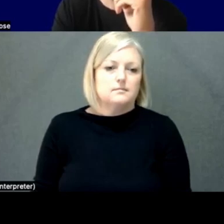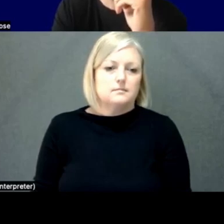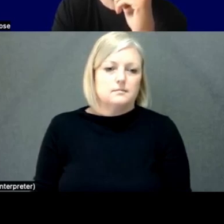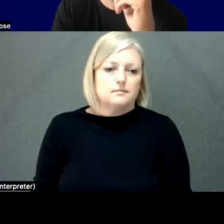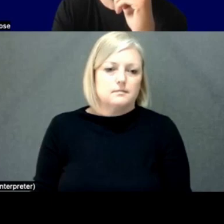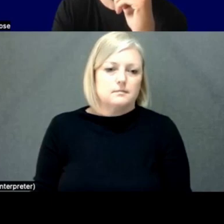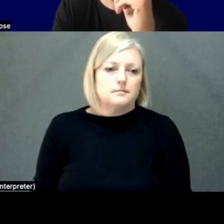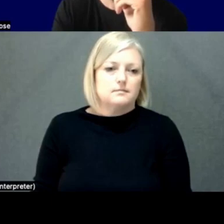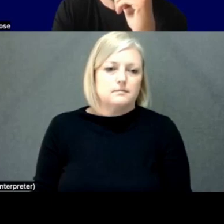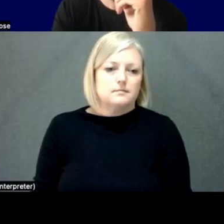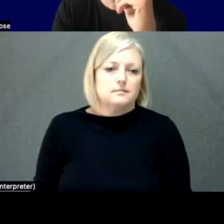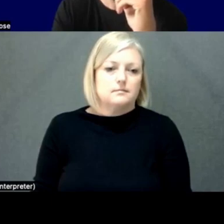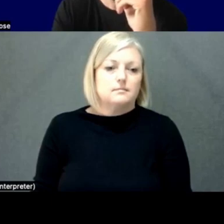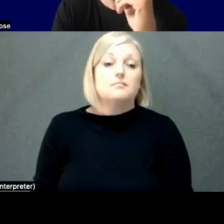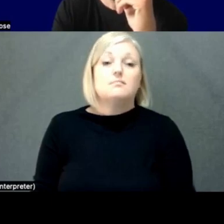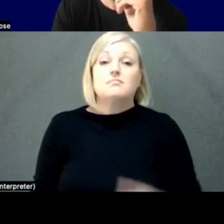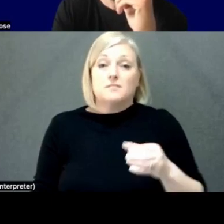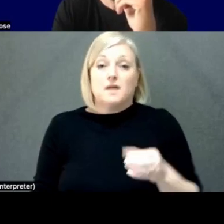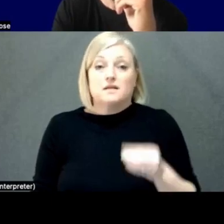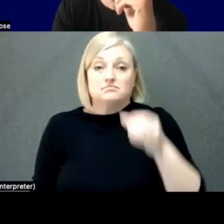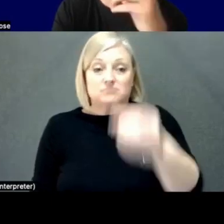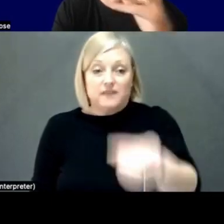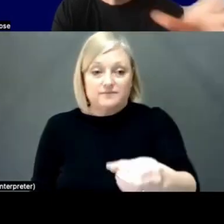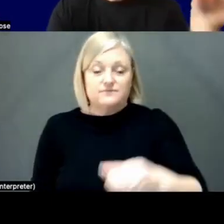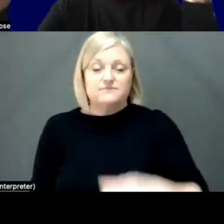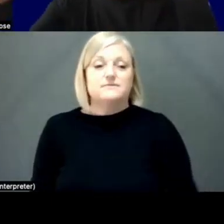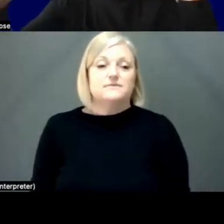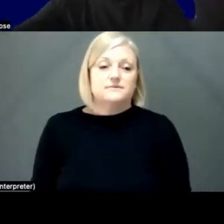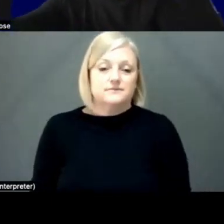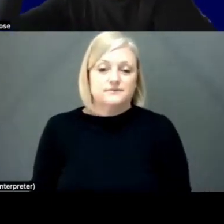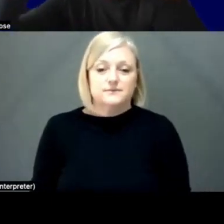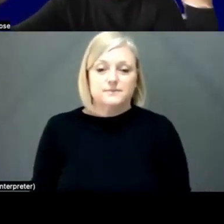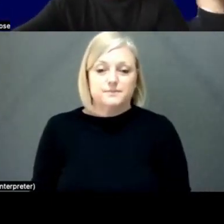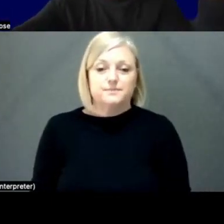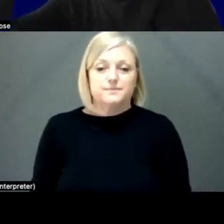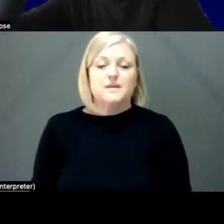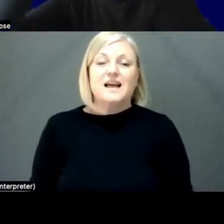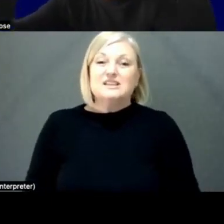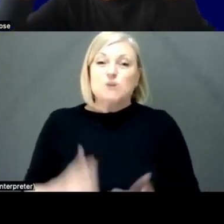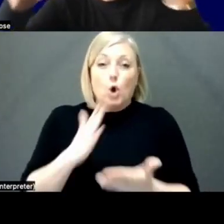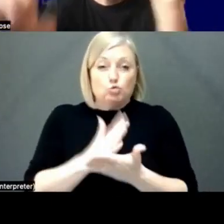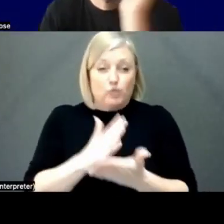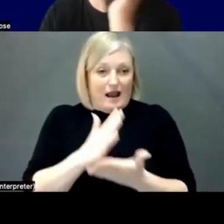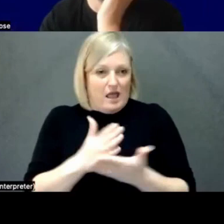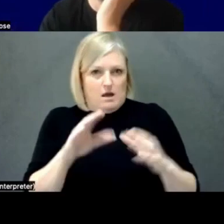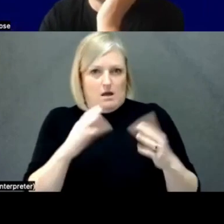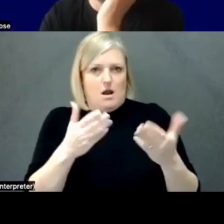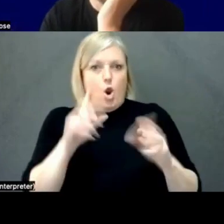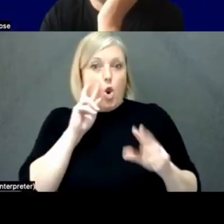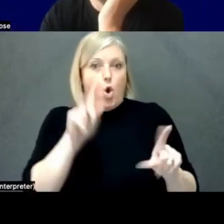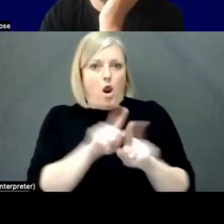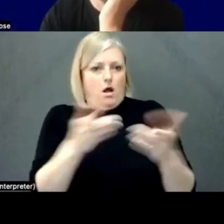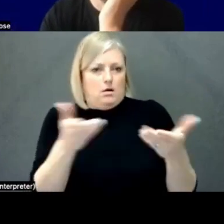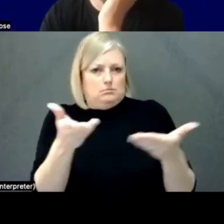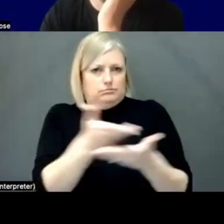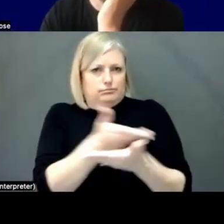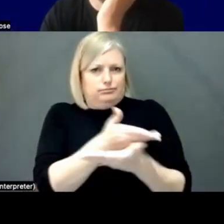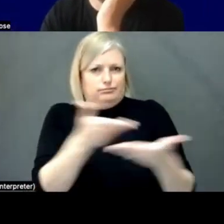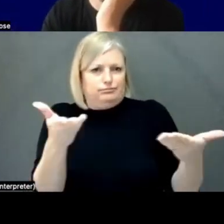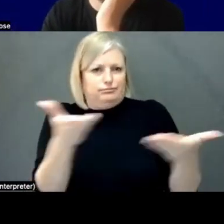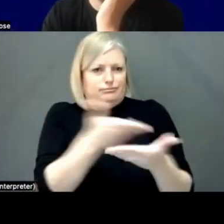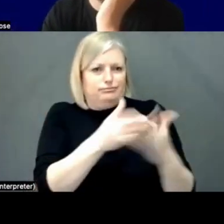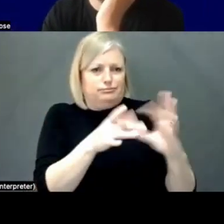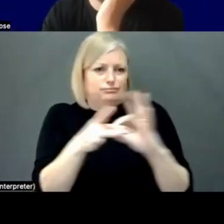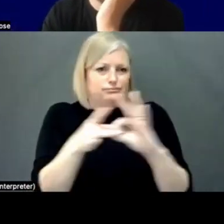She is putting it in her hand. She was really listening really nicely to that final sign, that's great.